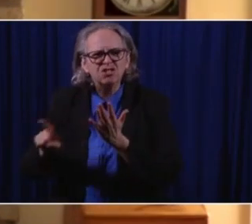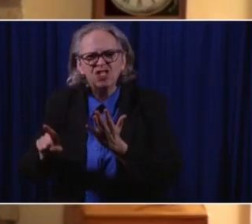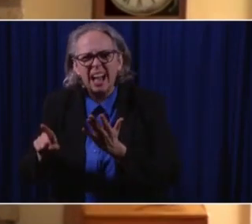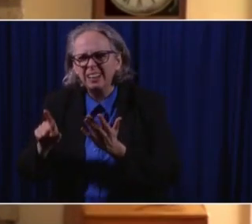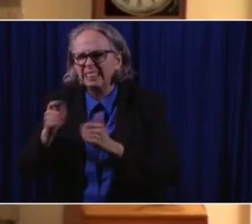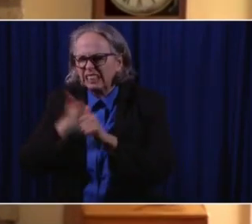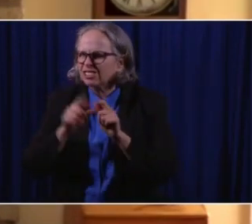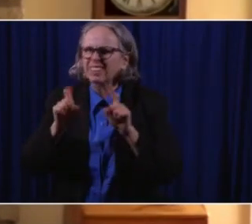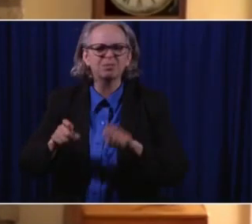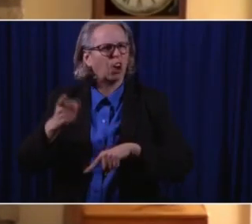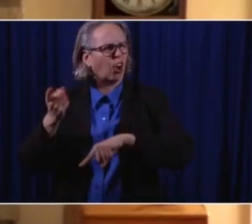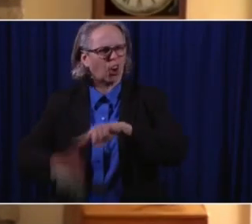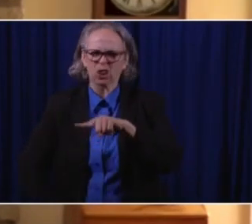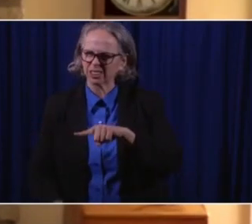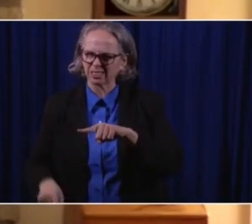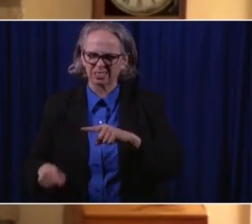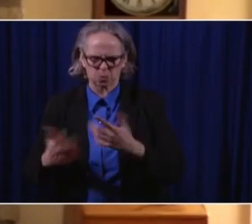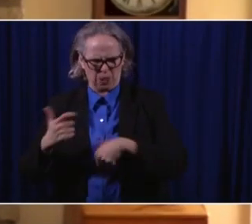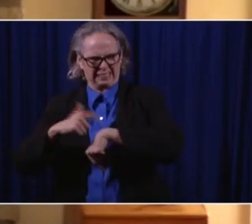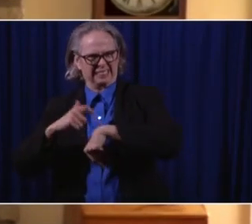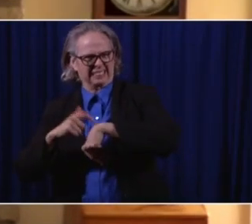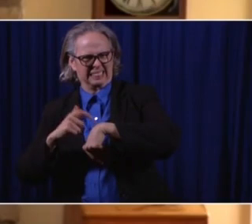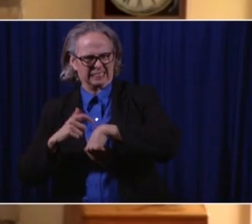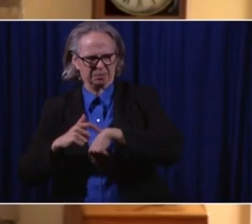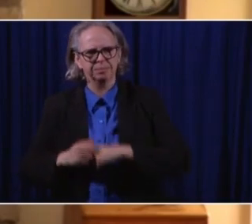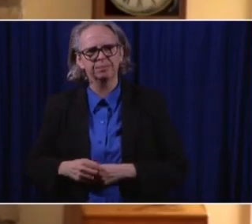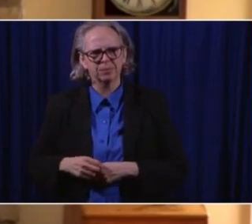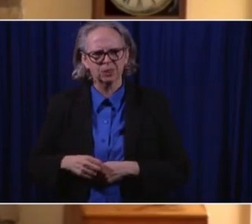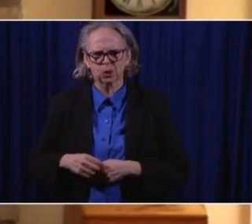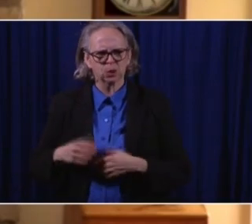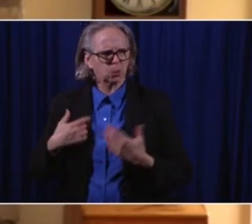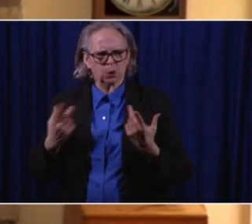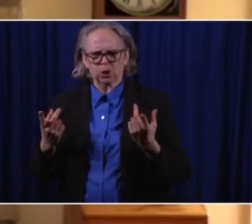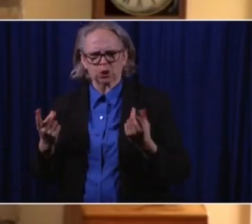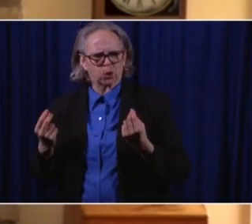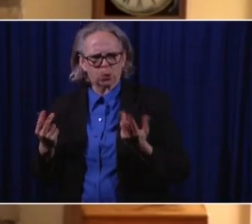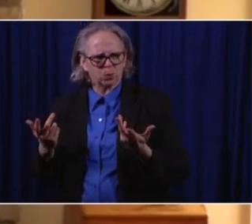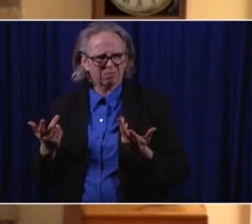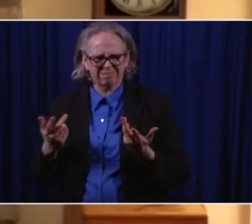where. We were not clearing day in which I was the first day Monday that we were not clearing these tests and so the